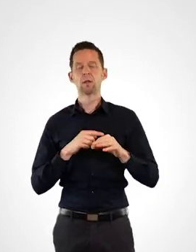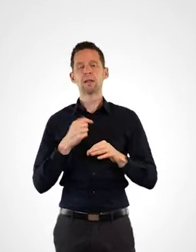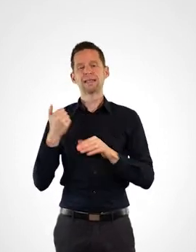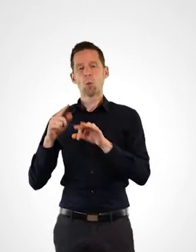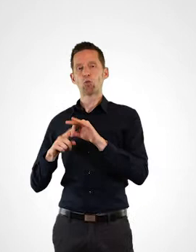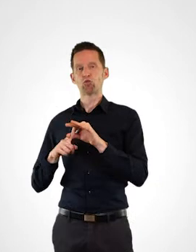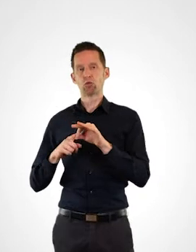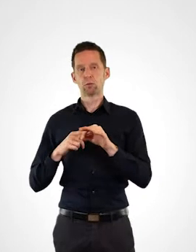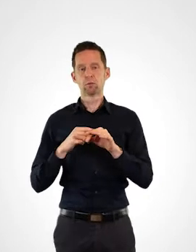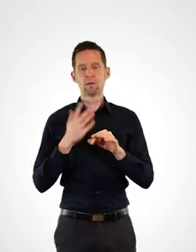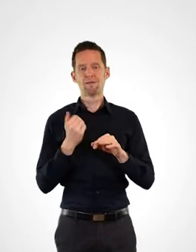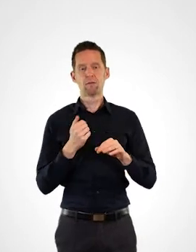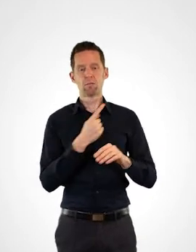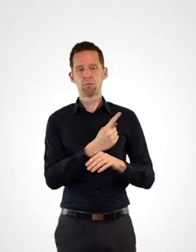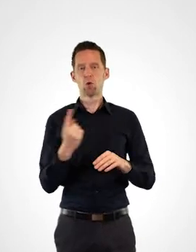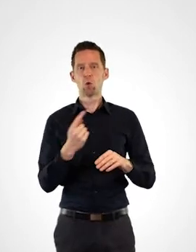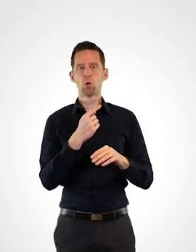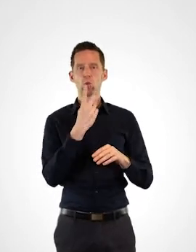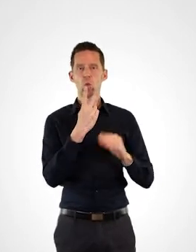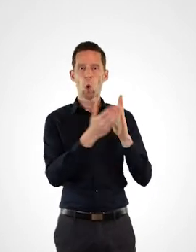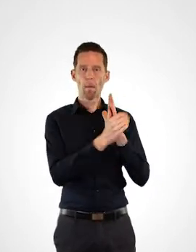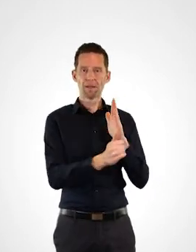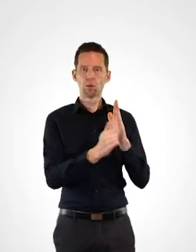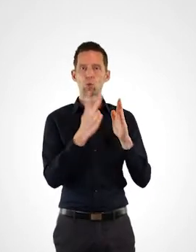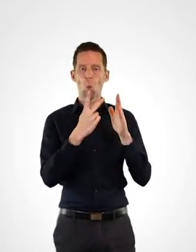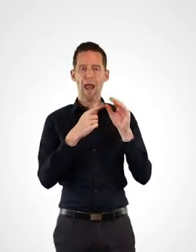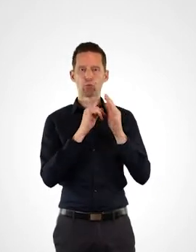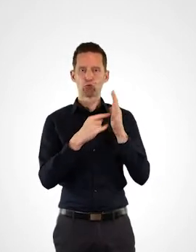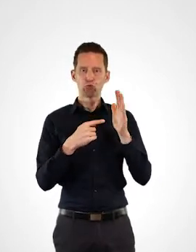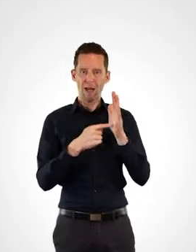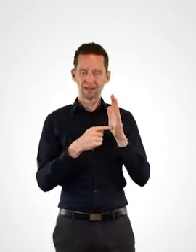six questions for each book, two competence, two abstract and two relate,